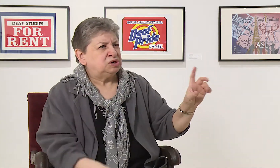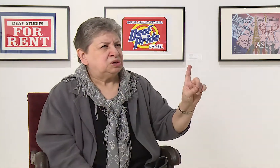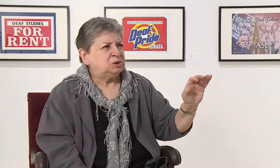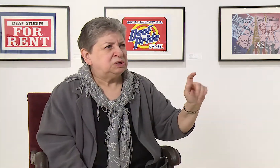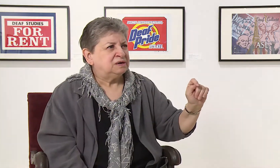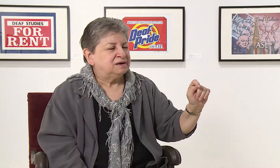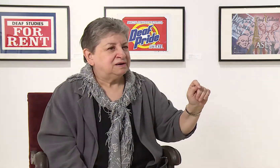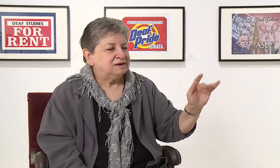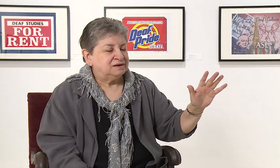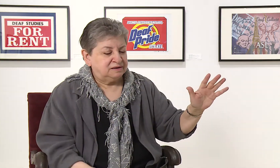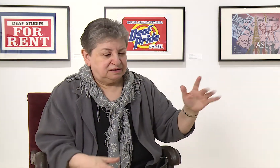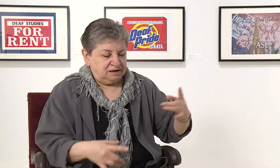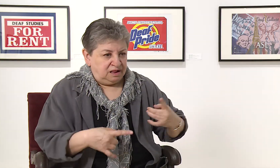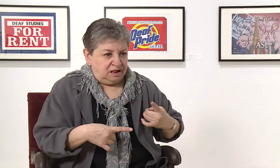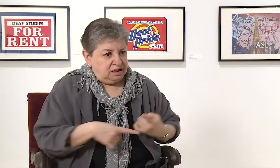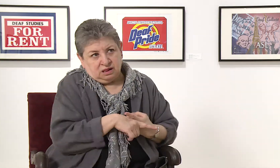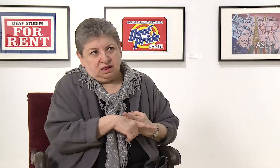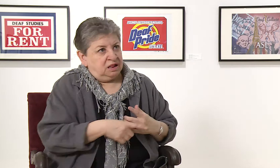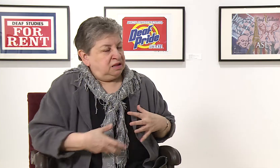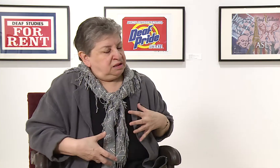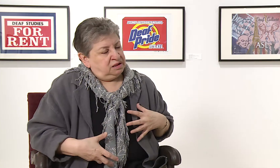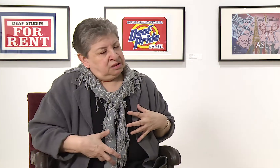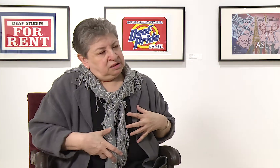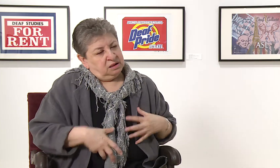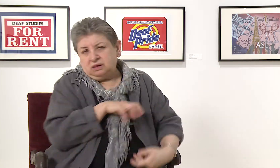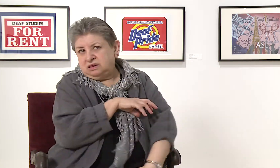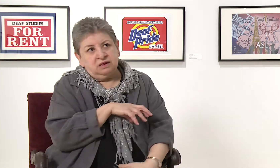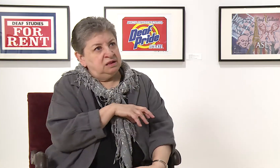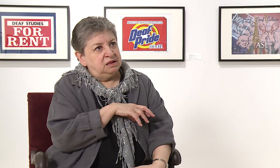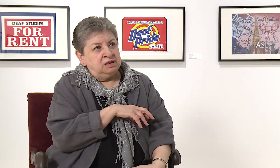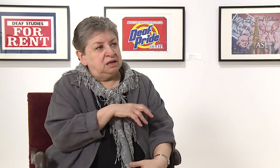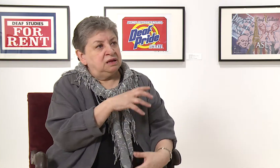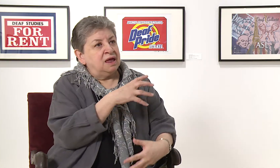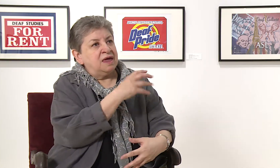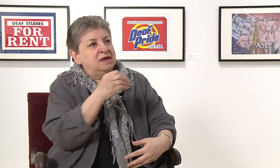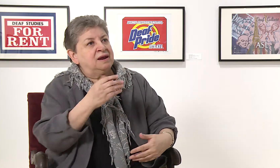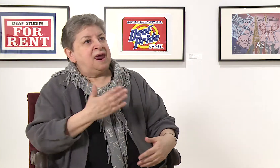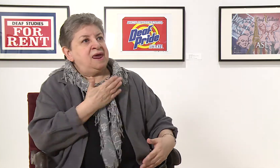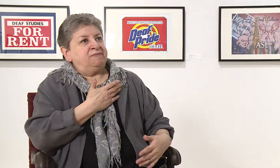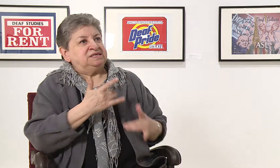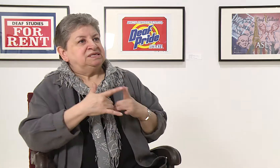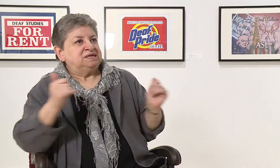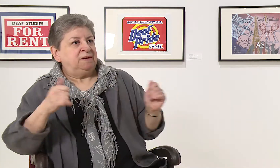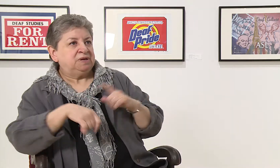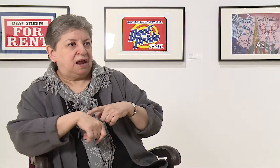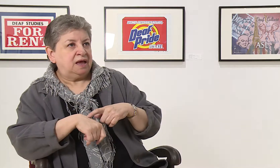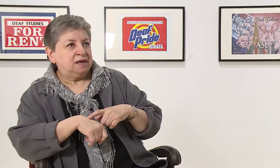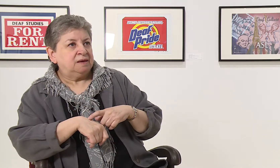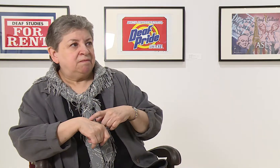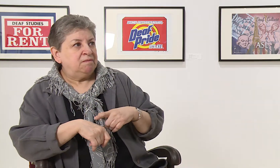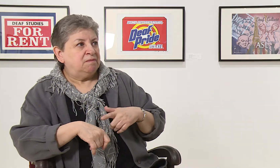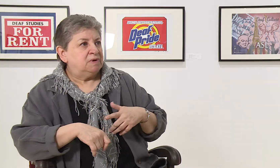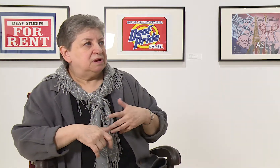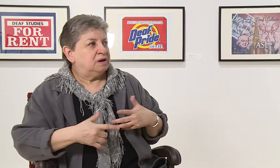to create art about the Deaf experience, and here she was showing her work about this very subject.